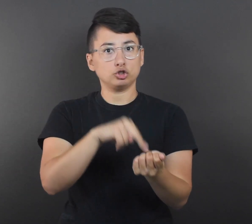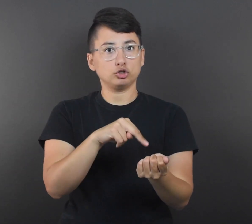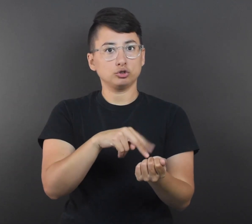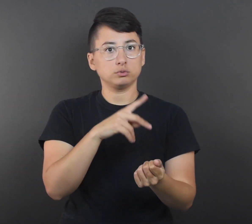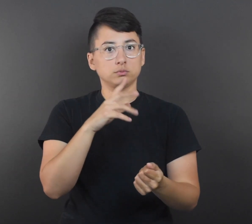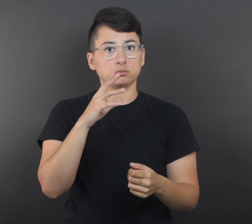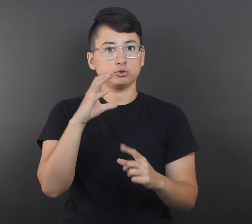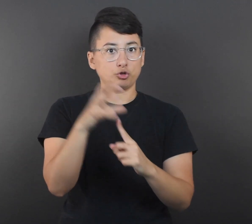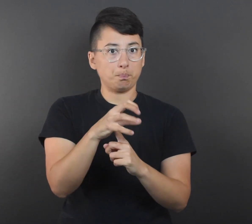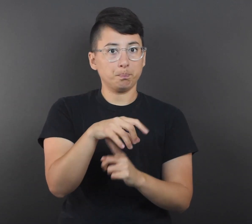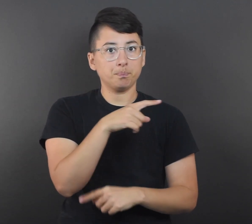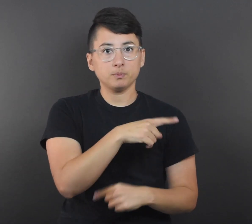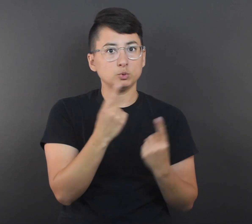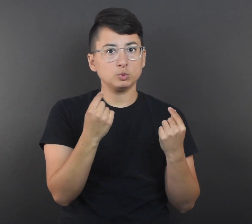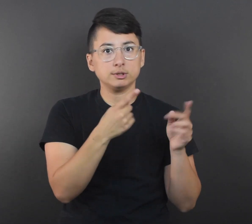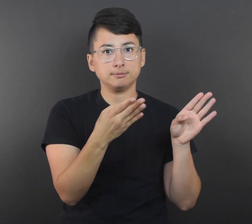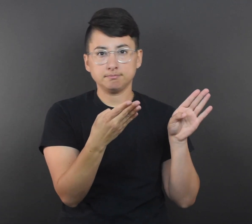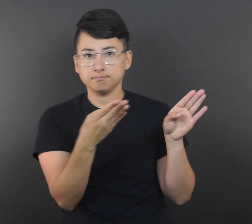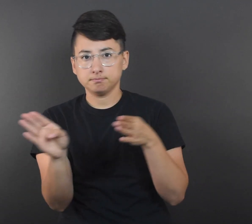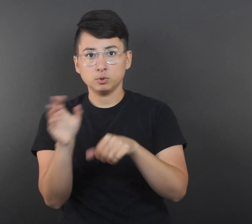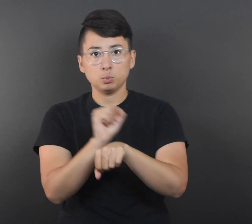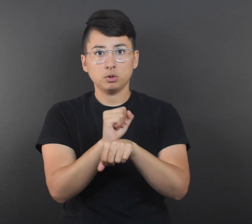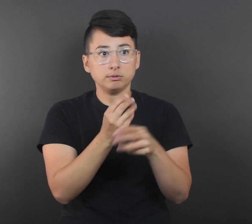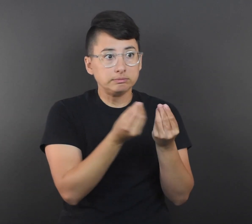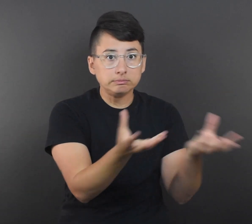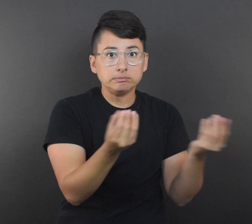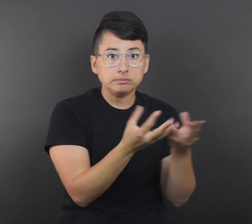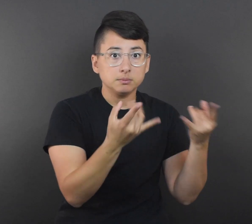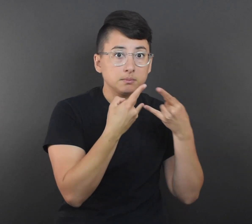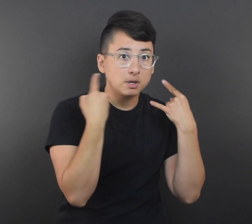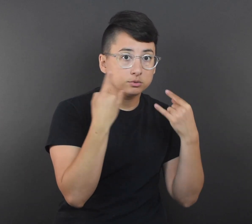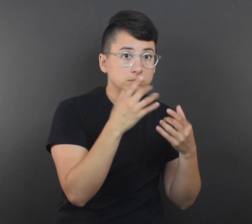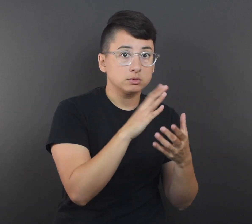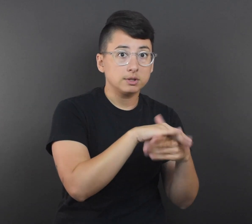work from distributing masks and hand sanitizer to doing temperature checks